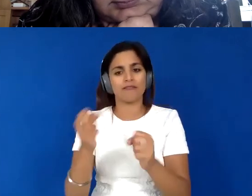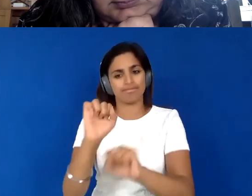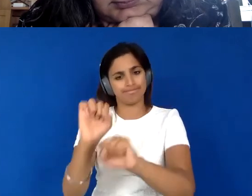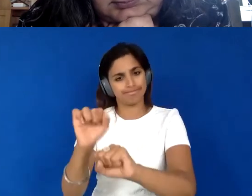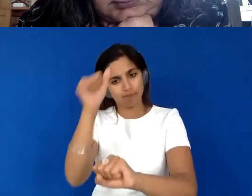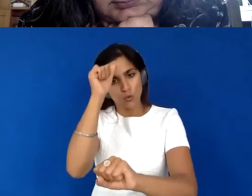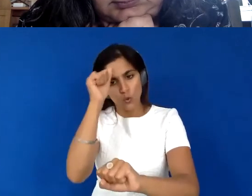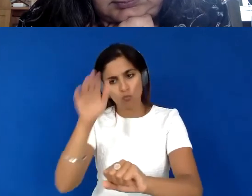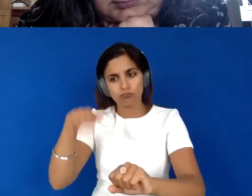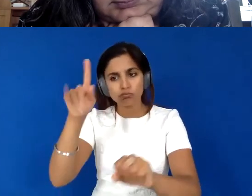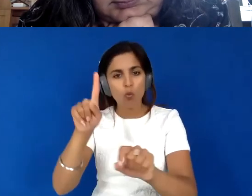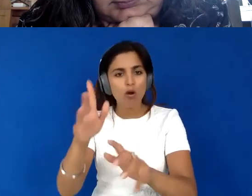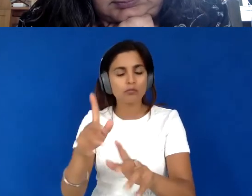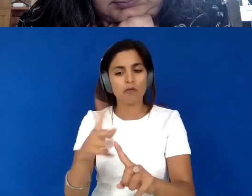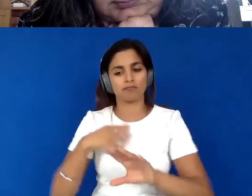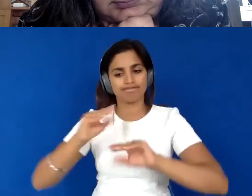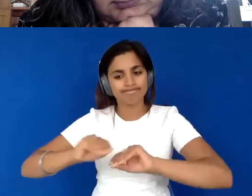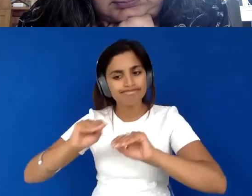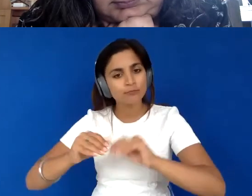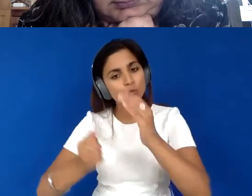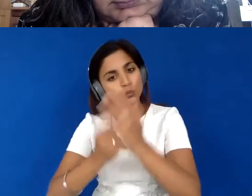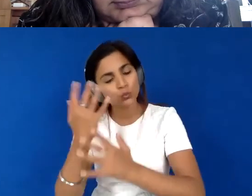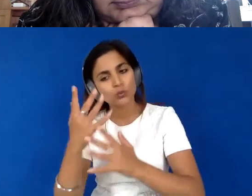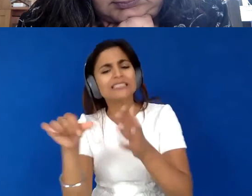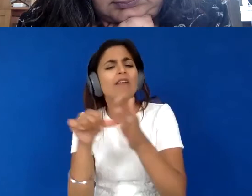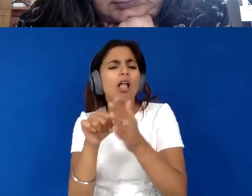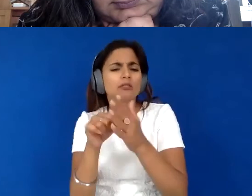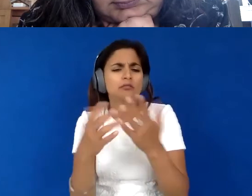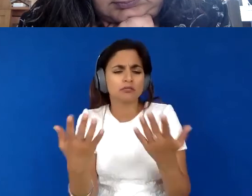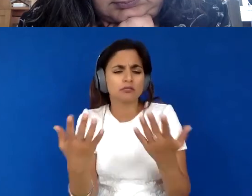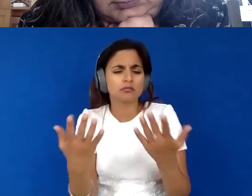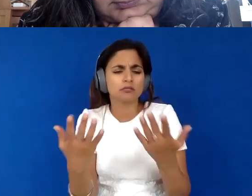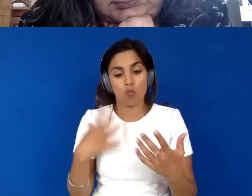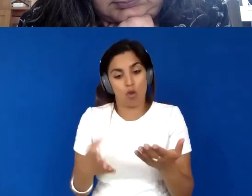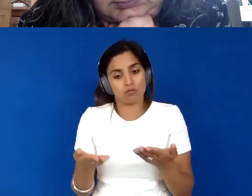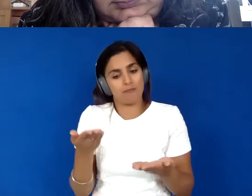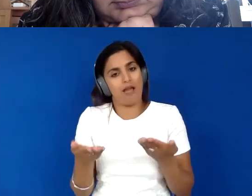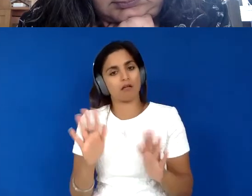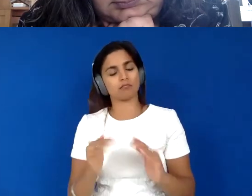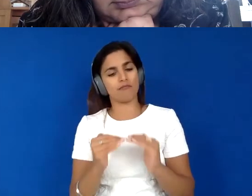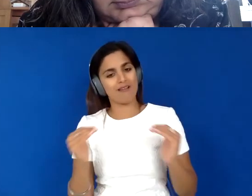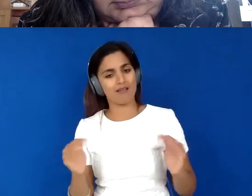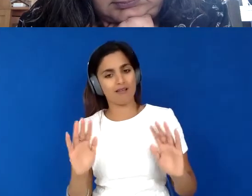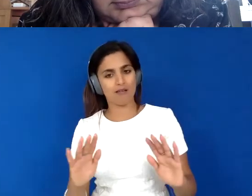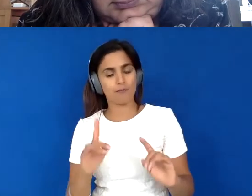like so yes it's a really difficult line to balance and you know there are certain things that are harmless and there are certain things that are